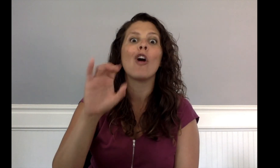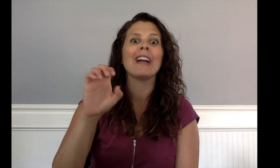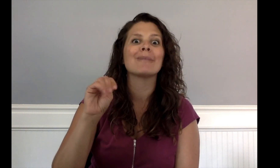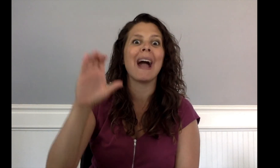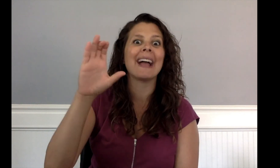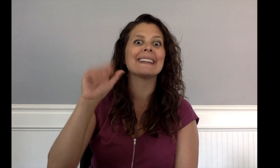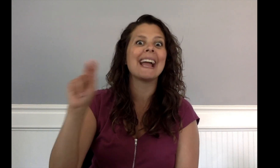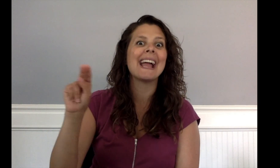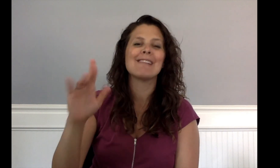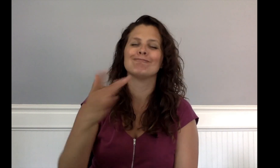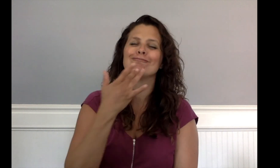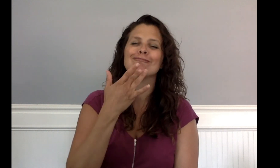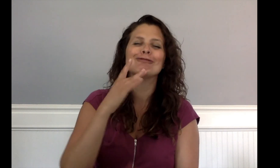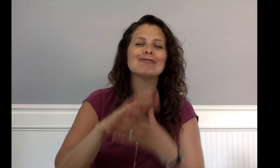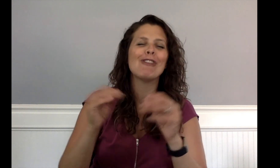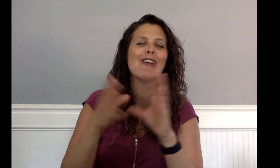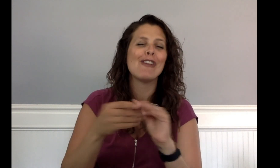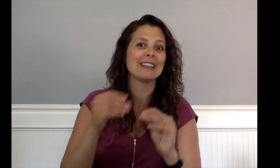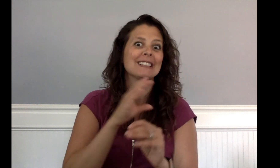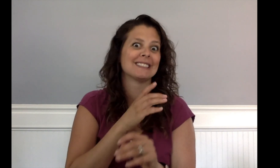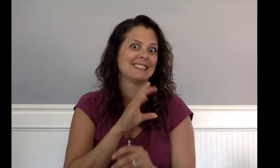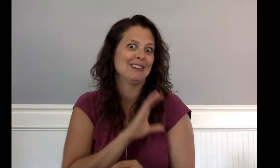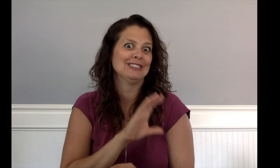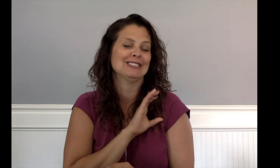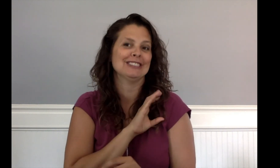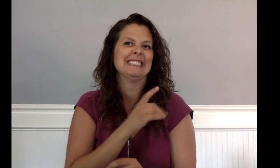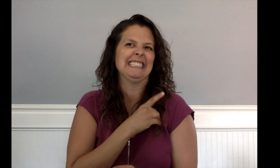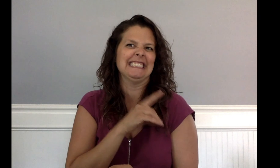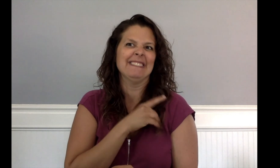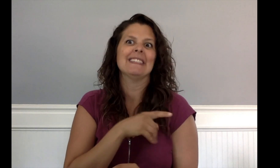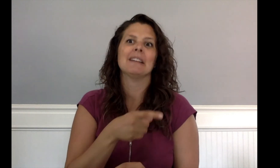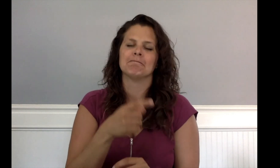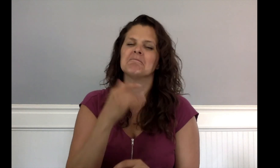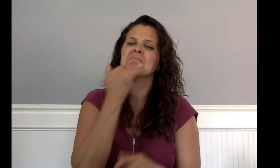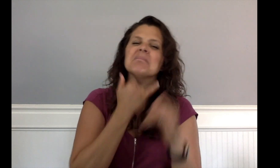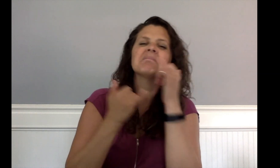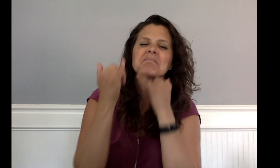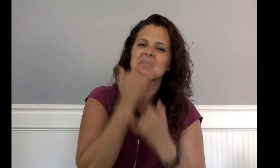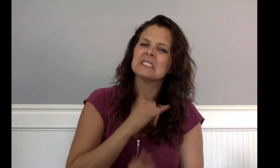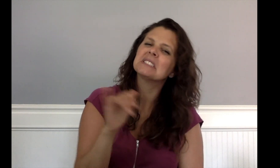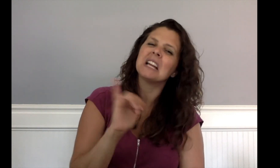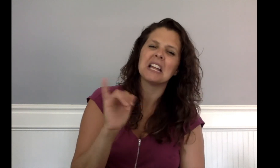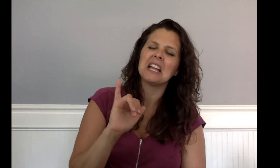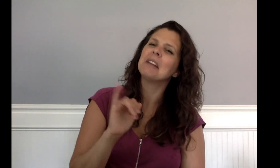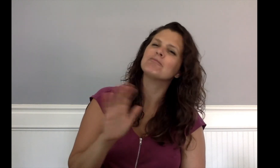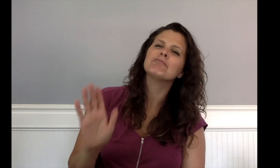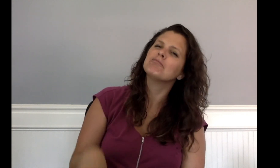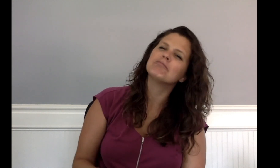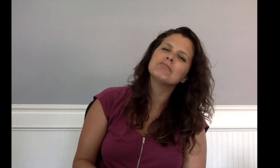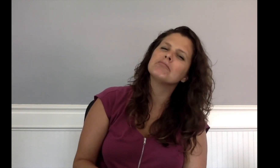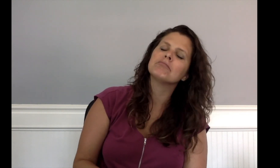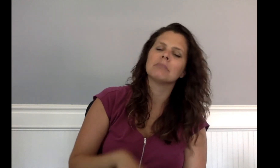Dorrie McCann made mistakes!"